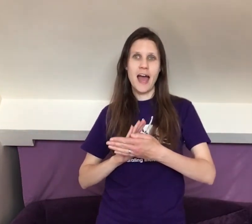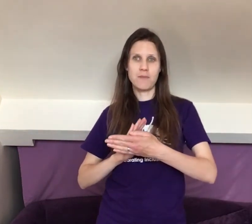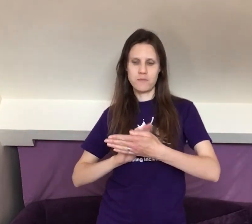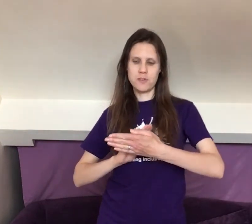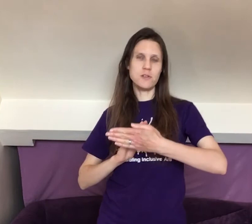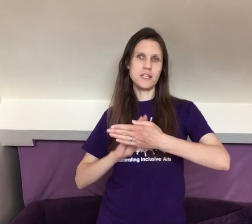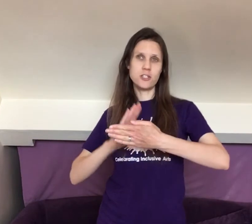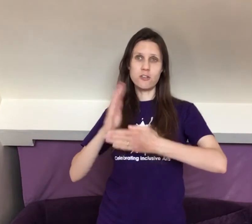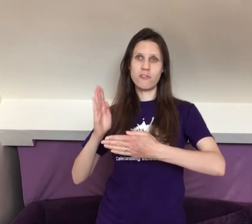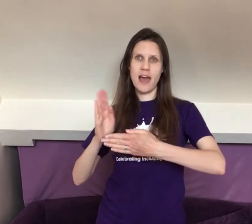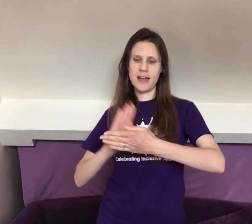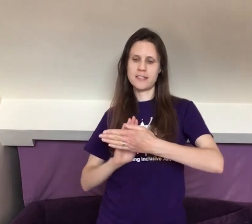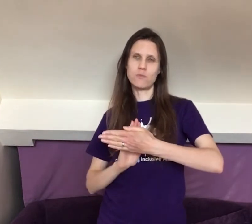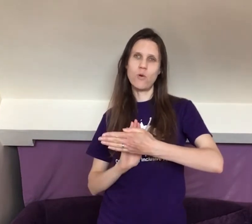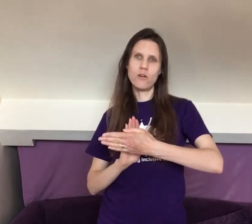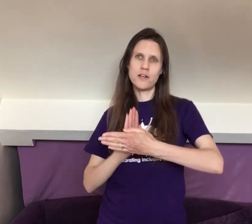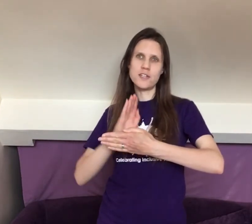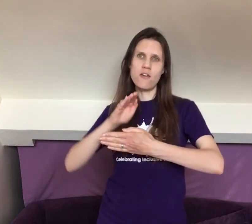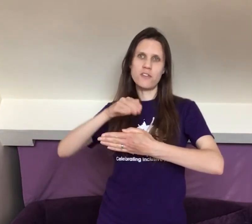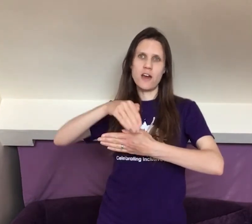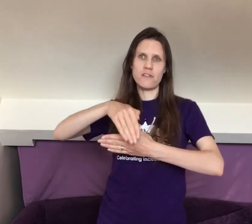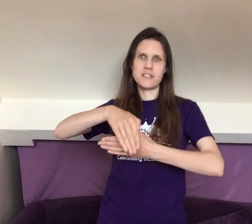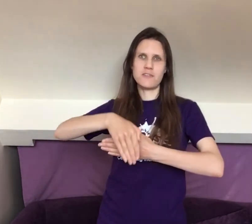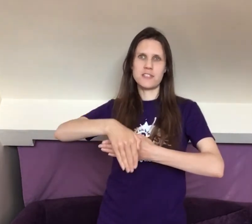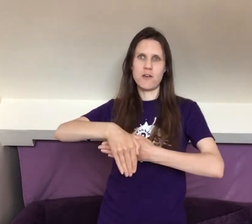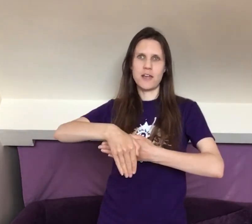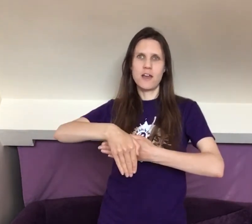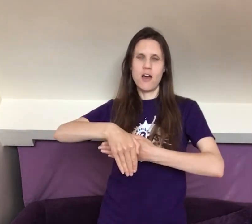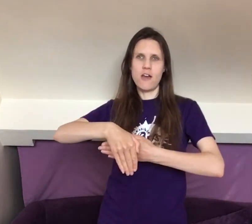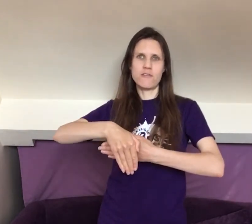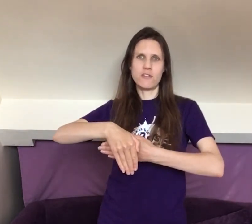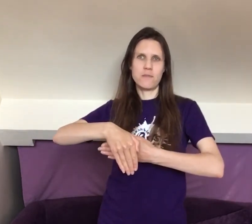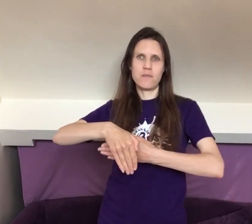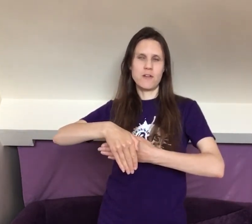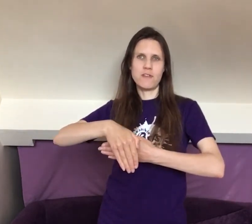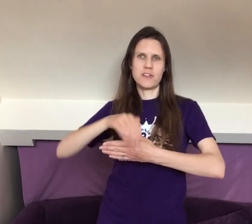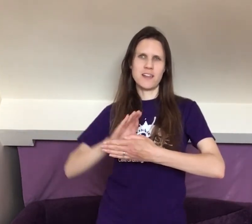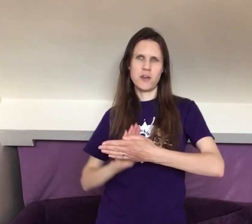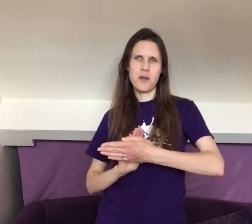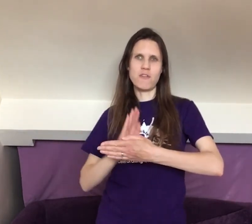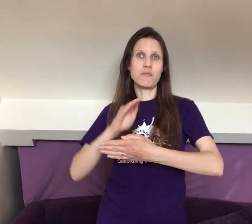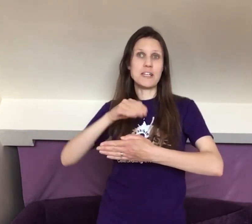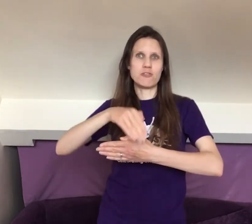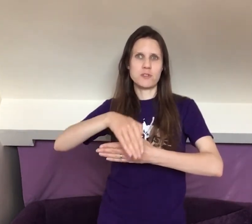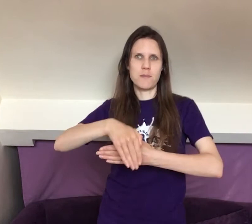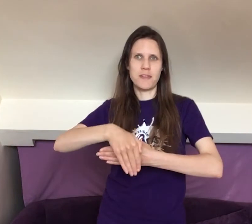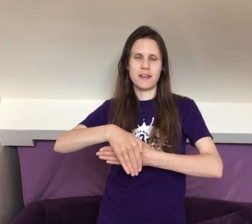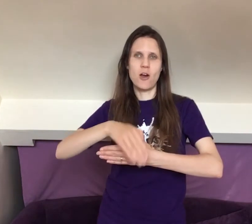And you need two flat hands and one goes over the other as if it’s going over a, a river, it’s like going over a bridge or something.